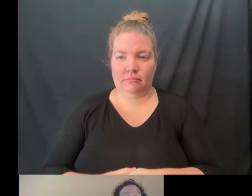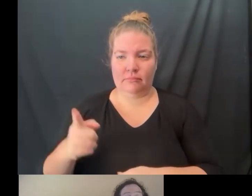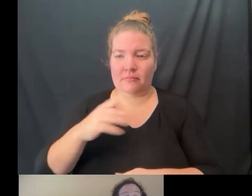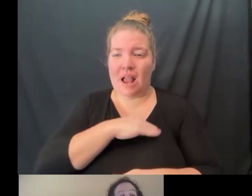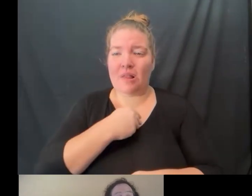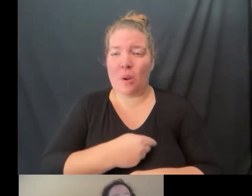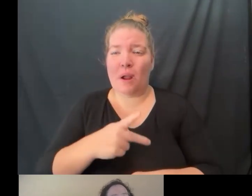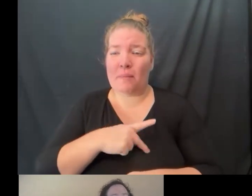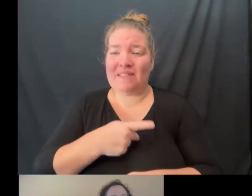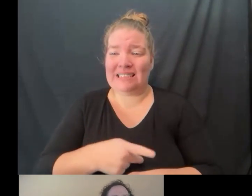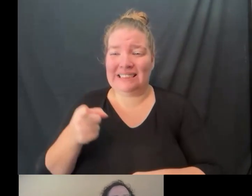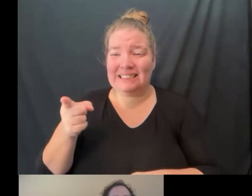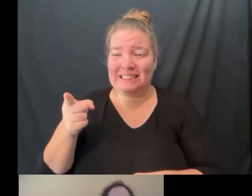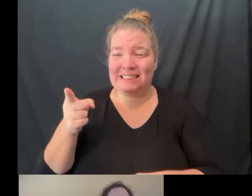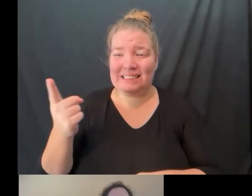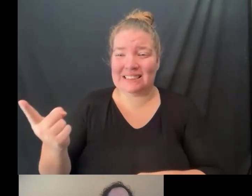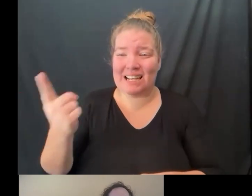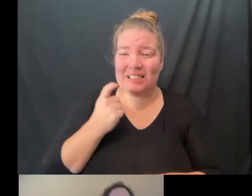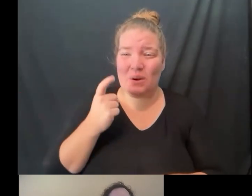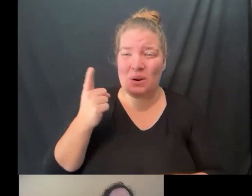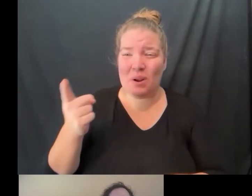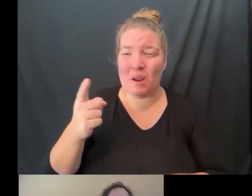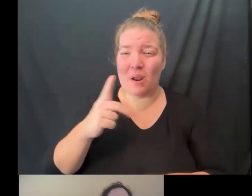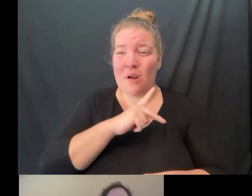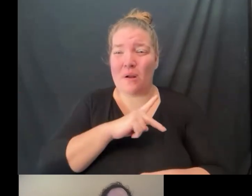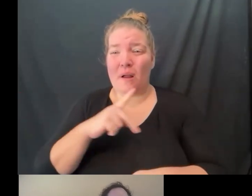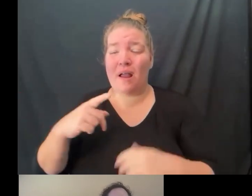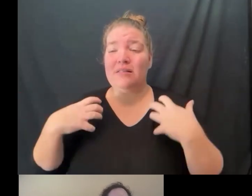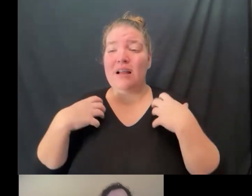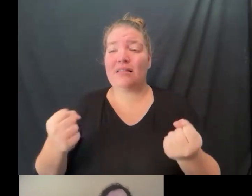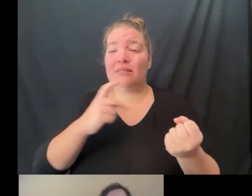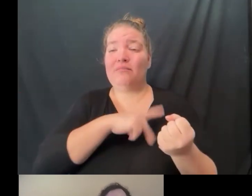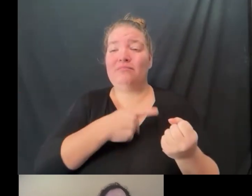Hey, Steffy [? Leynon ?] from Manitoba. Regarding provincial health authorities--